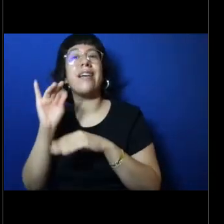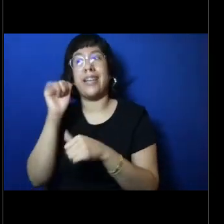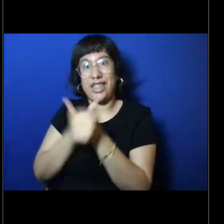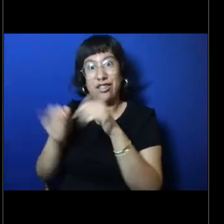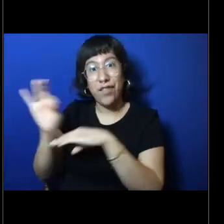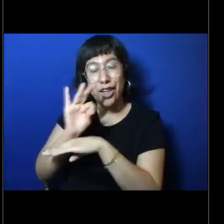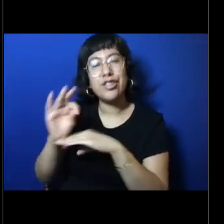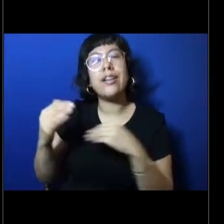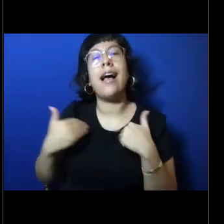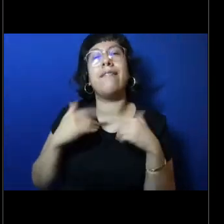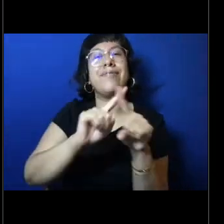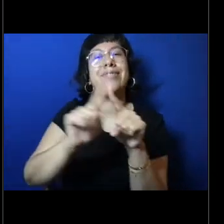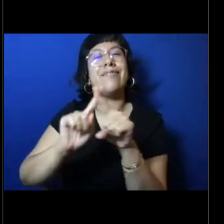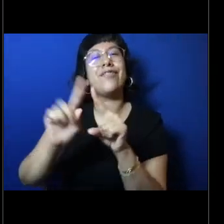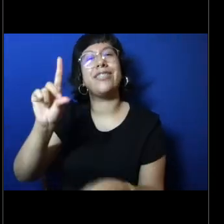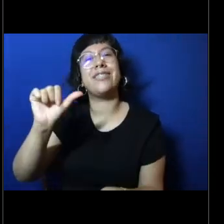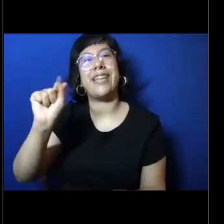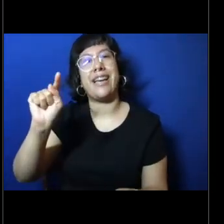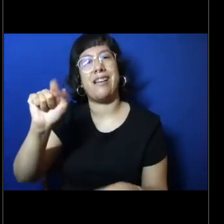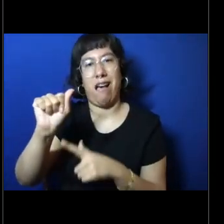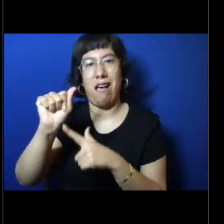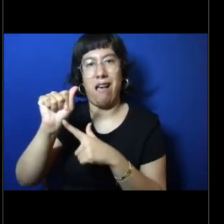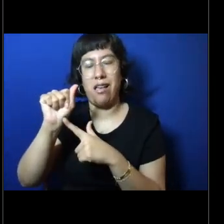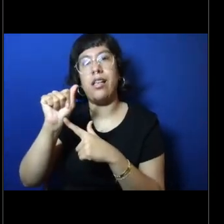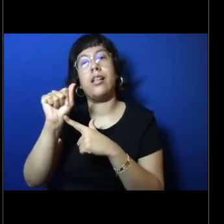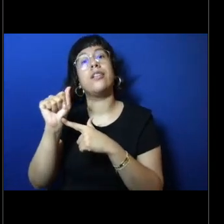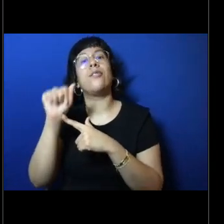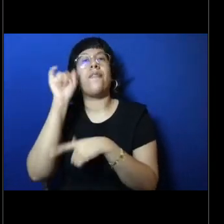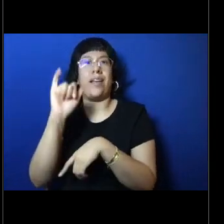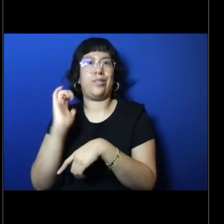So it's kind of a, kind of the direction we want to go.